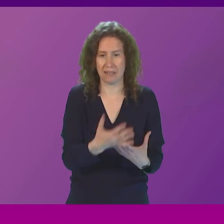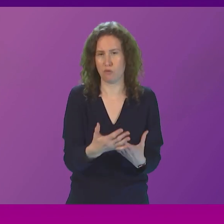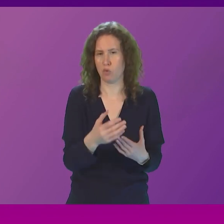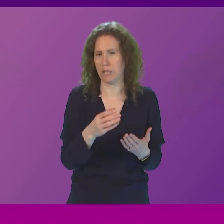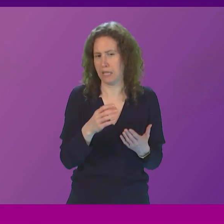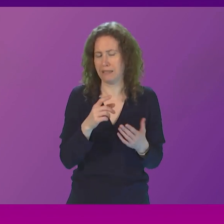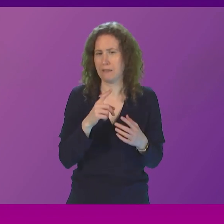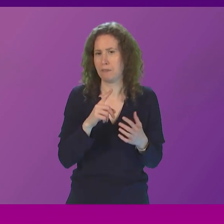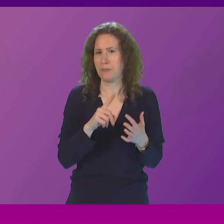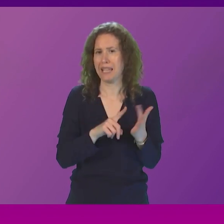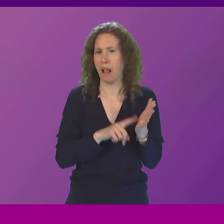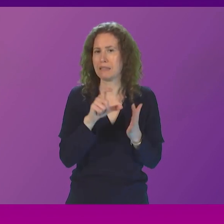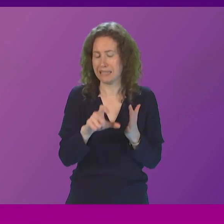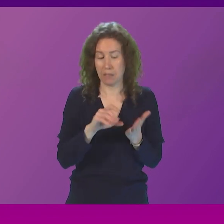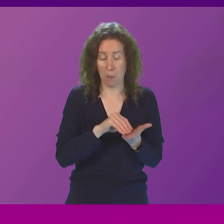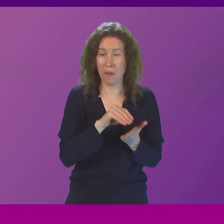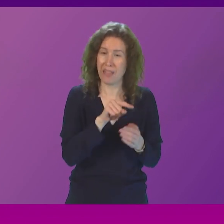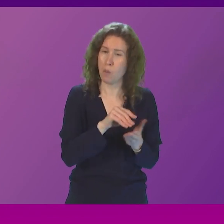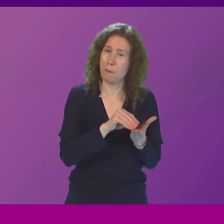funded ELC were paid less than the living wage.